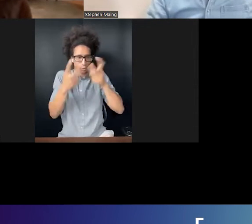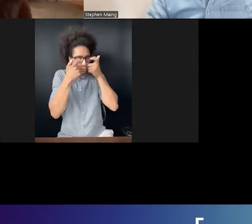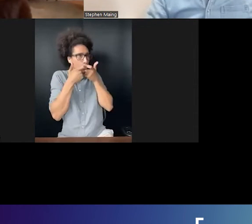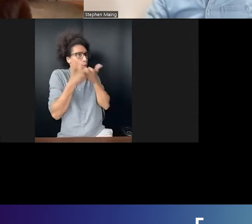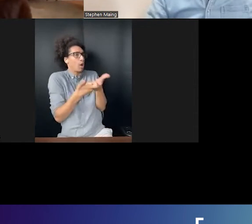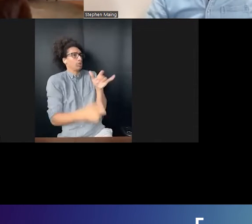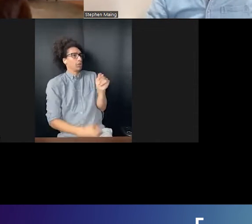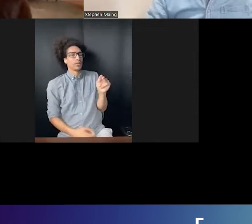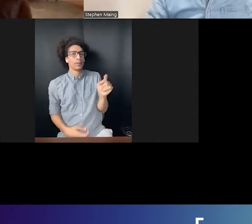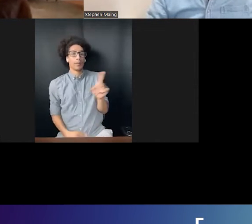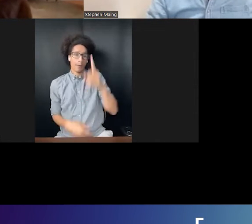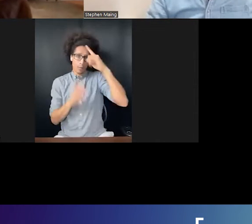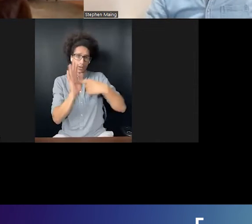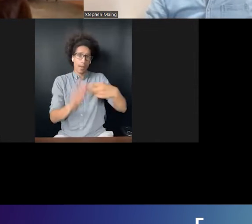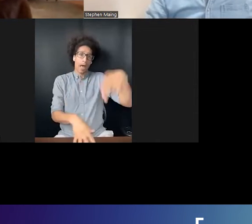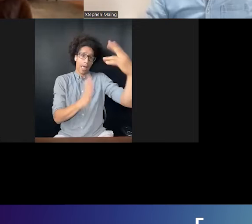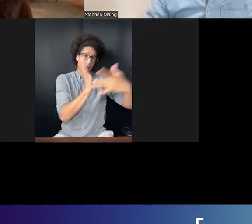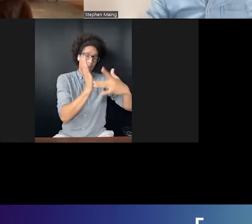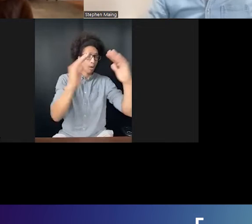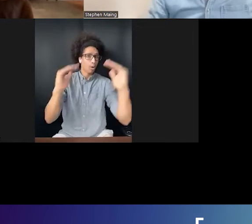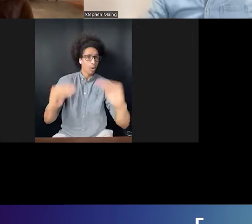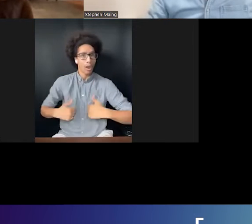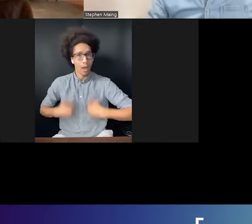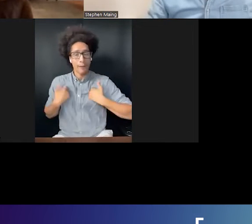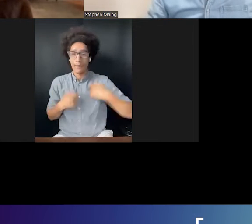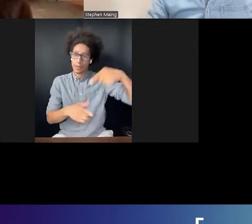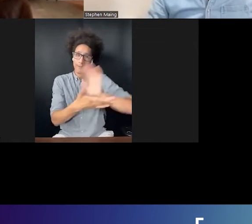that this was not going to be a film that was going to be easily seen in mainland China.